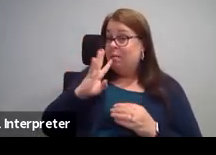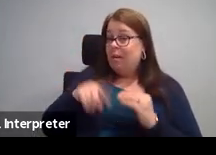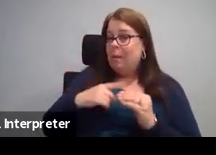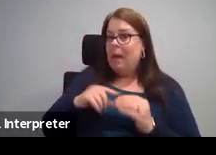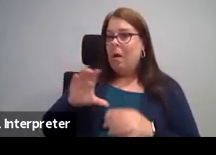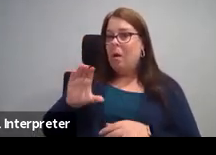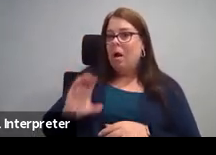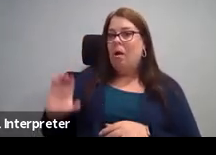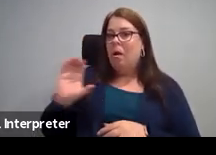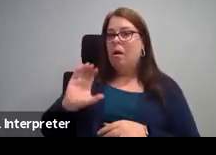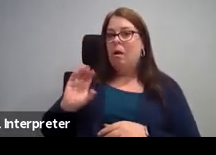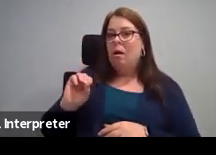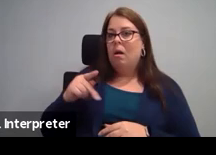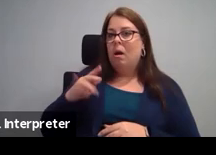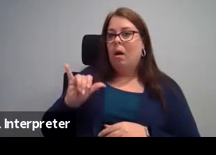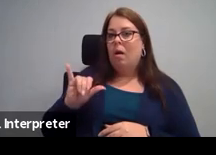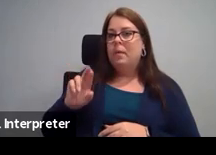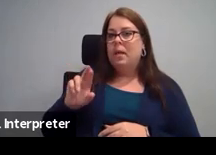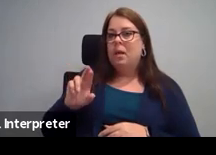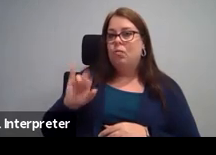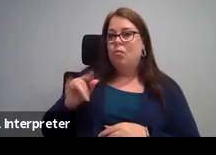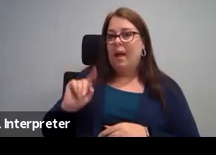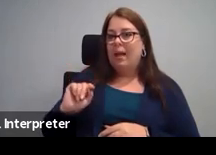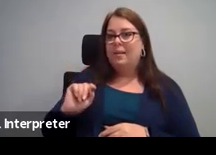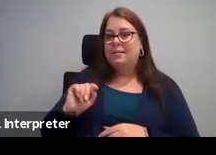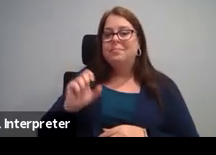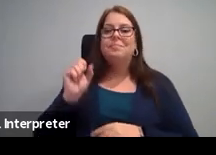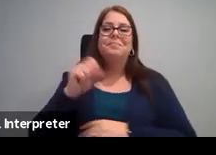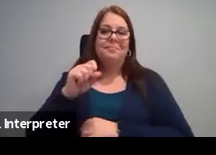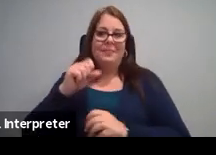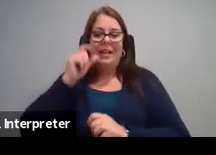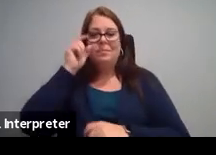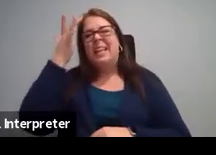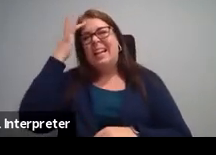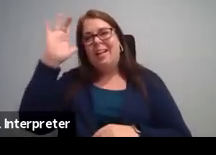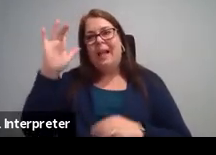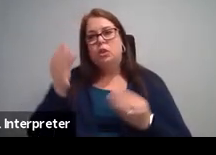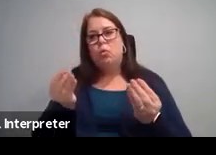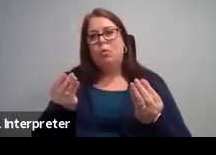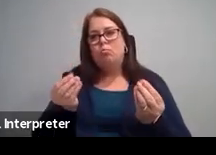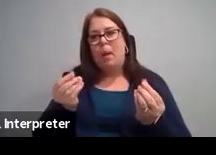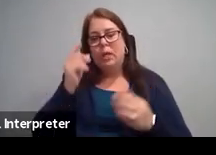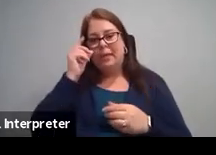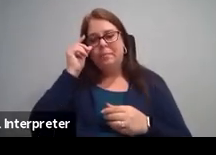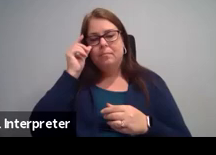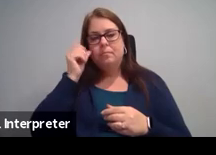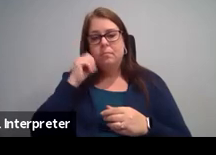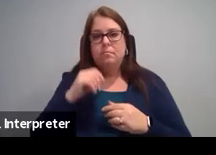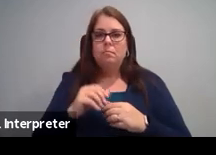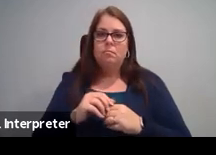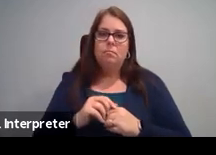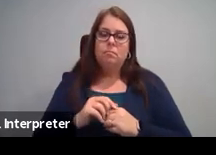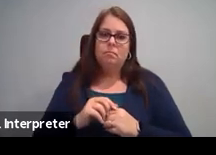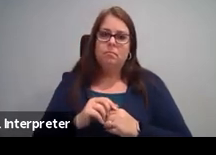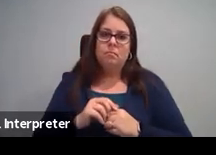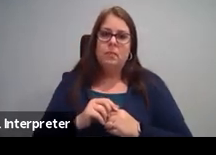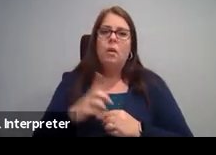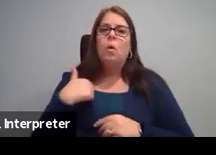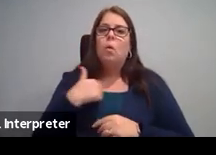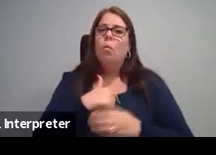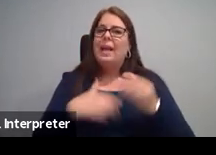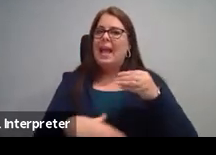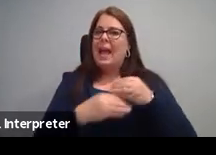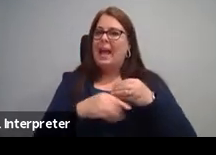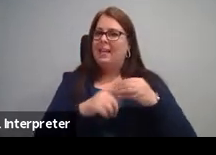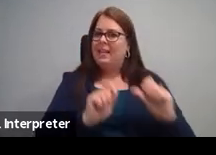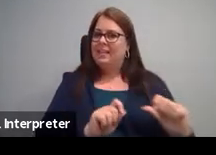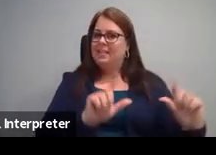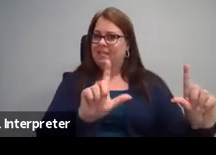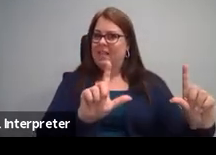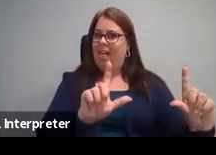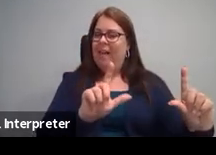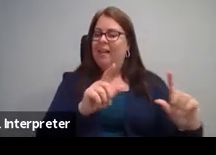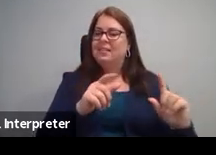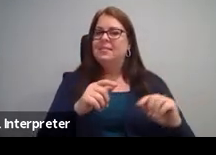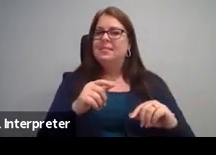Cathy Reznicek: Sure, yeah. And so, um, we put these slides or this particular slide up because these are things that we figured out